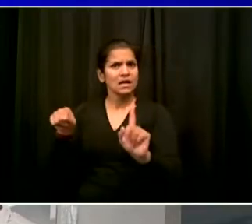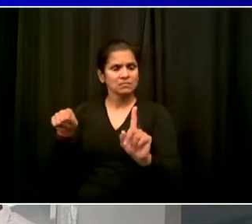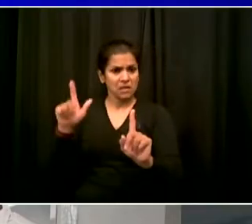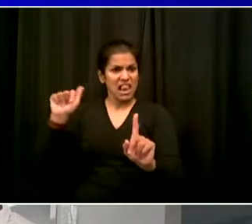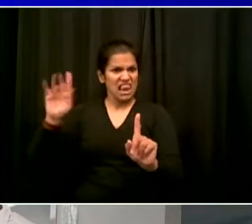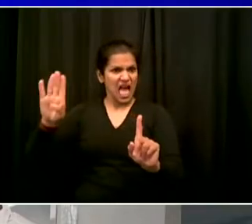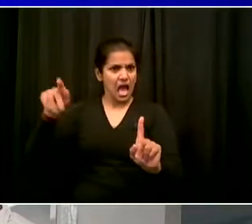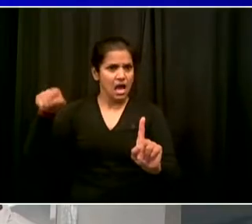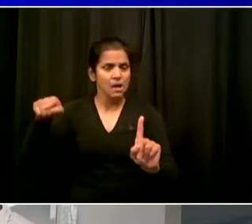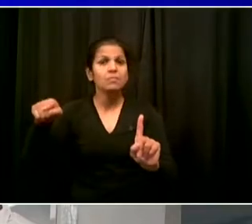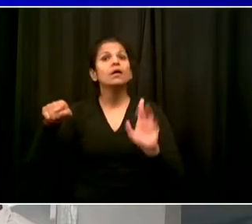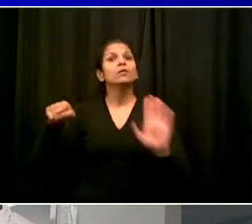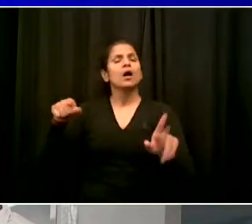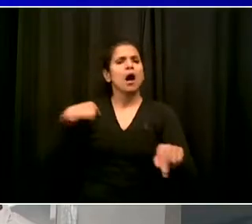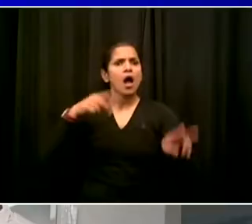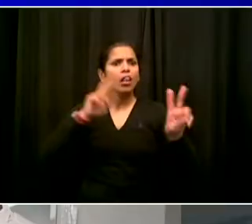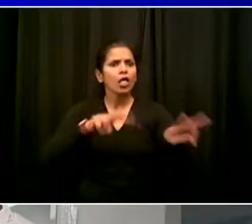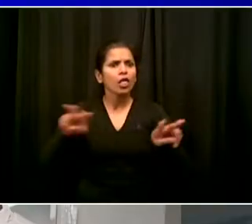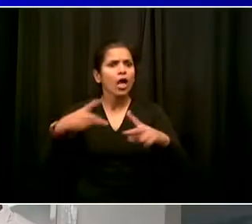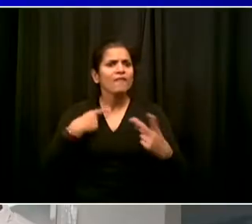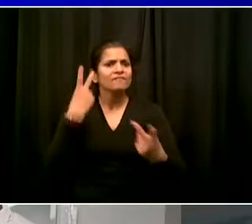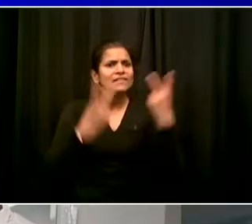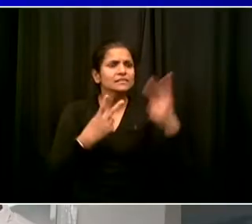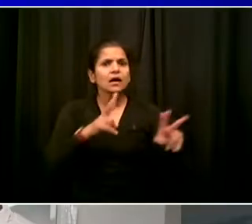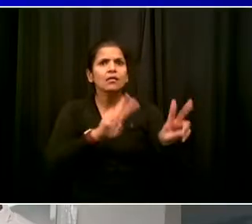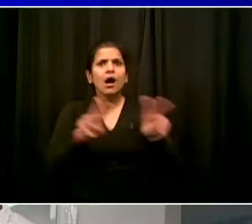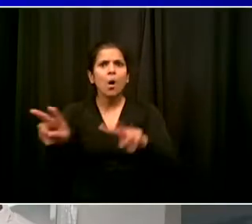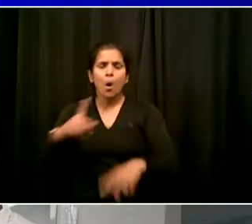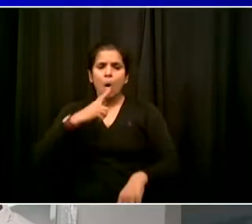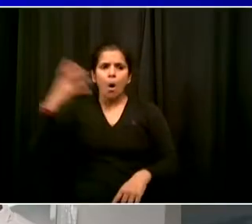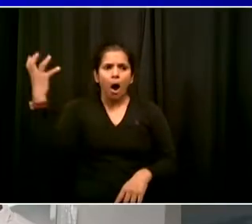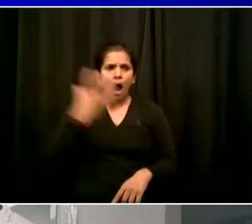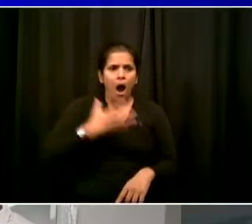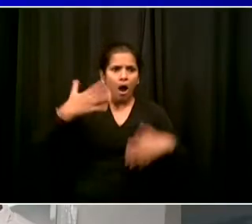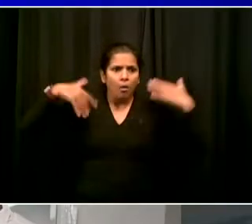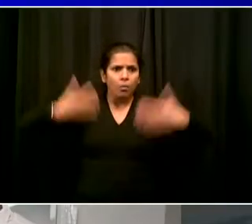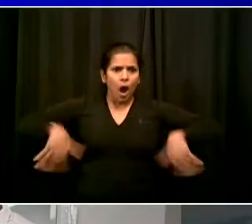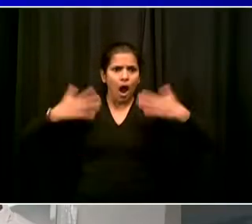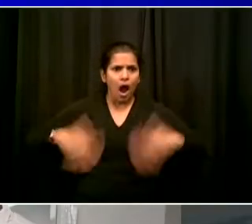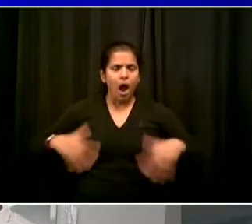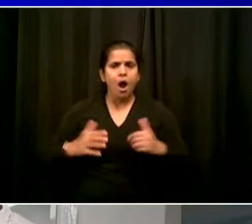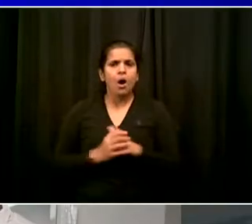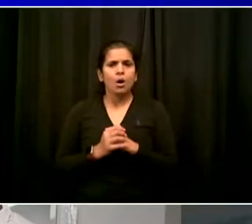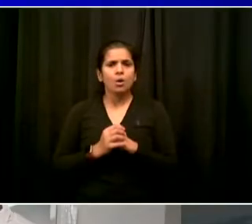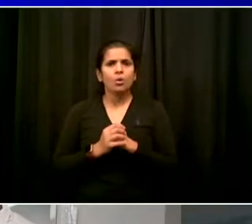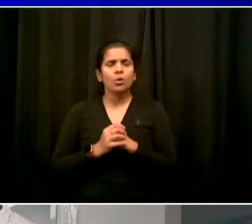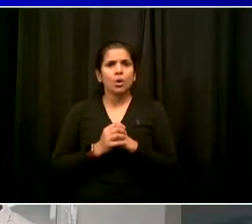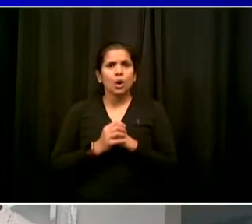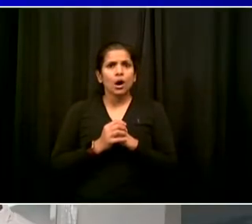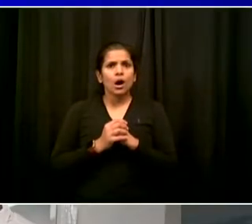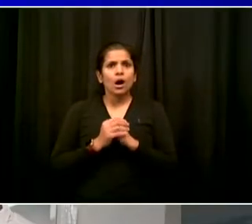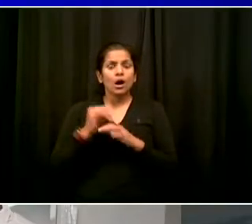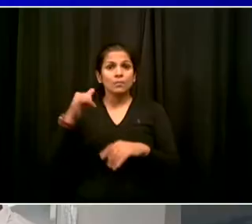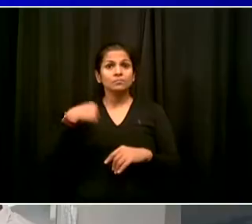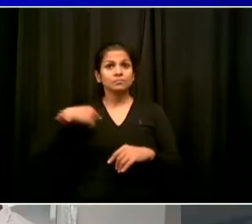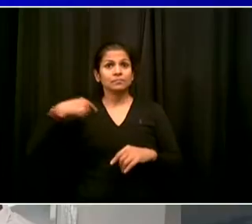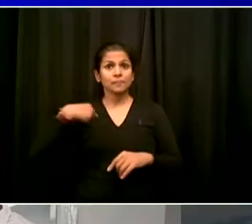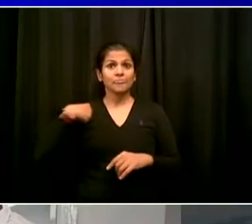CORONAVIRUS CRISIS TO HELP NEW YOYORK CITY RESPOND TO THE CHALLENGE WE FACED.